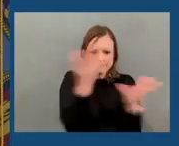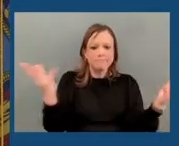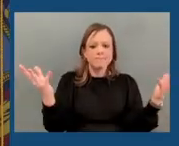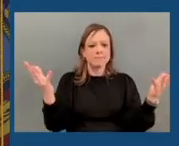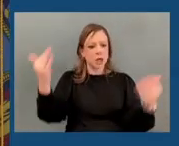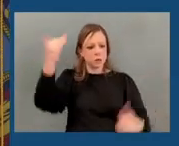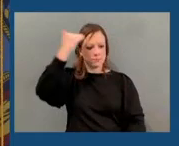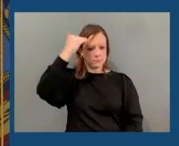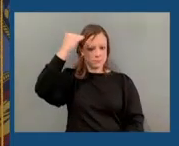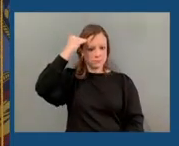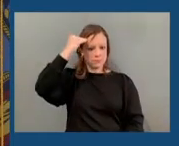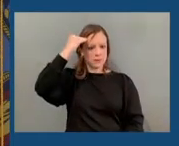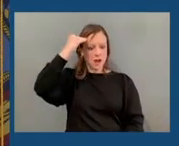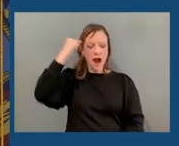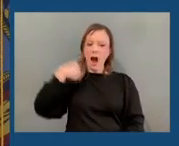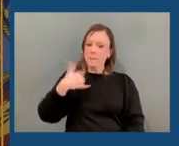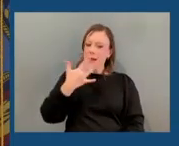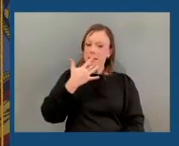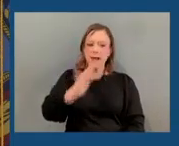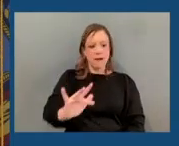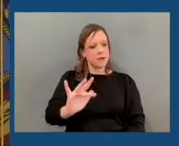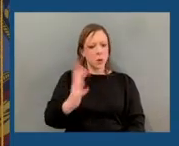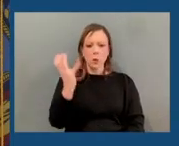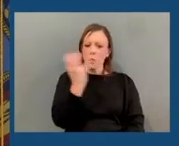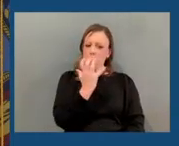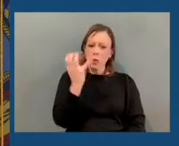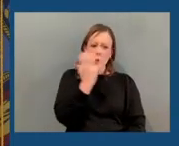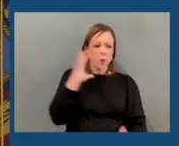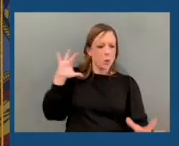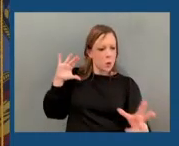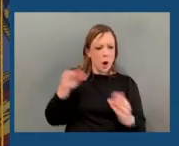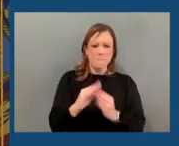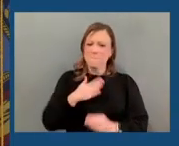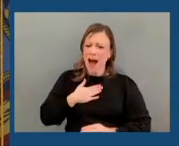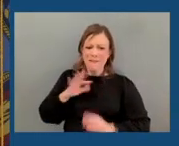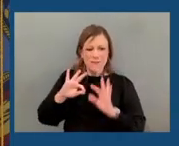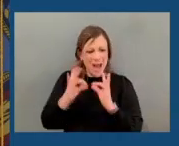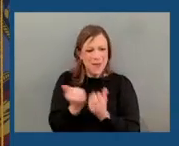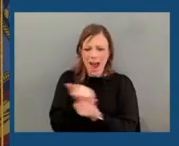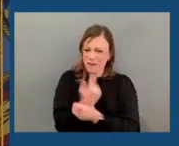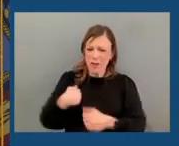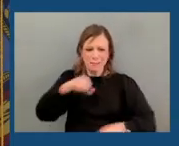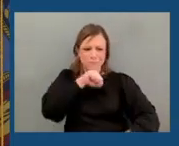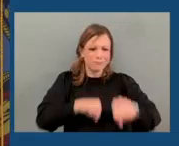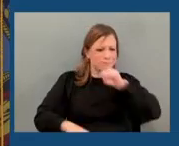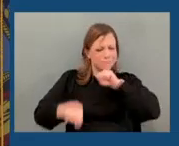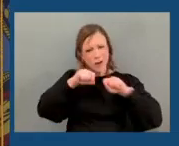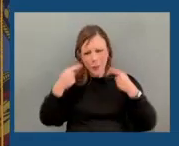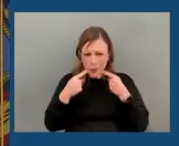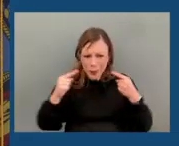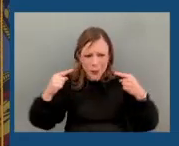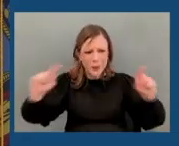of how fortunate I am in my family as well to provide, been provided with a rare opportunity to be